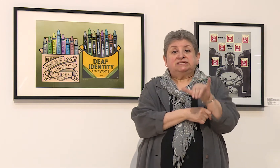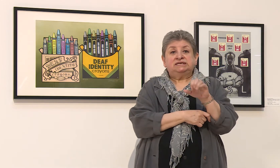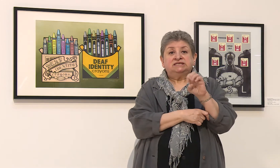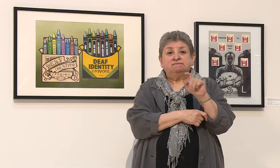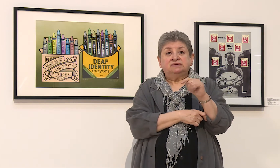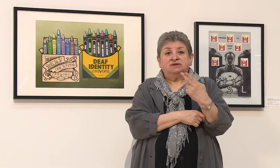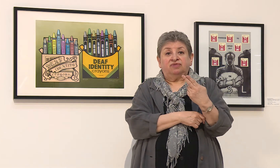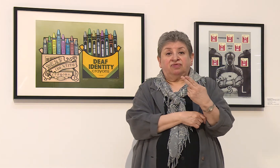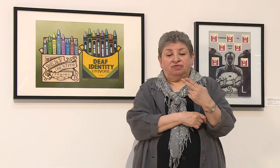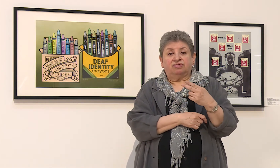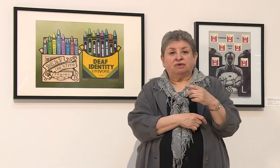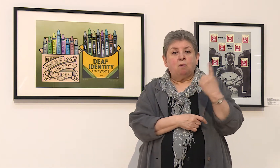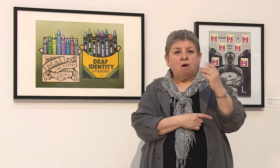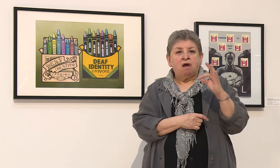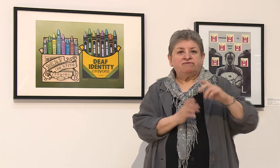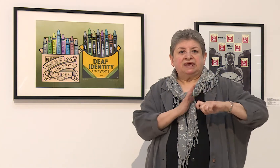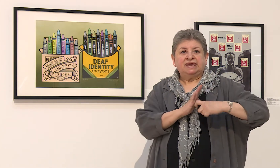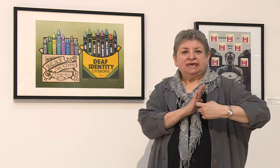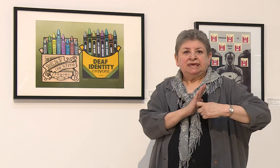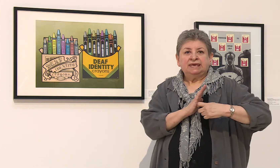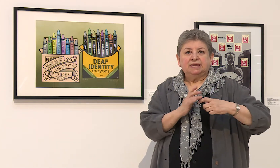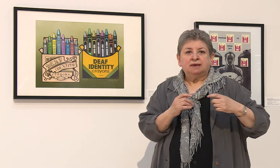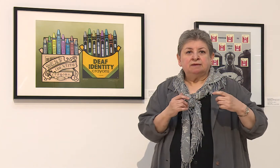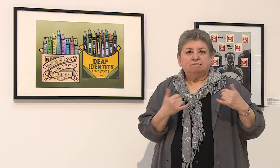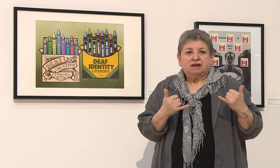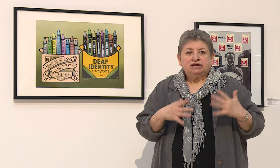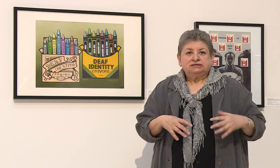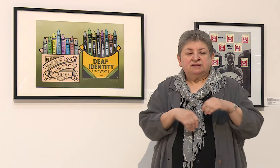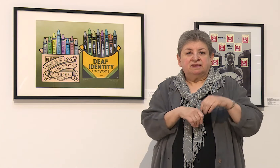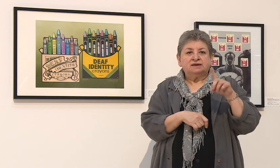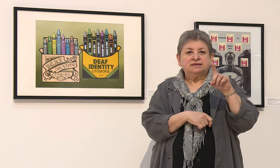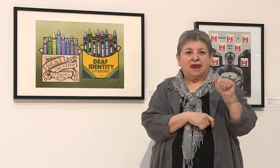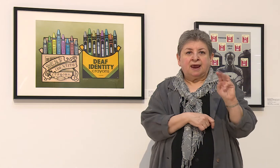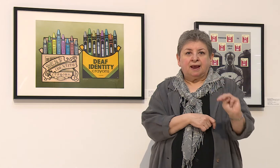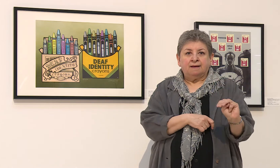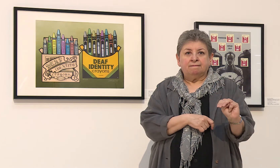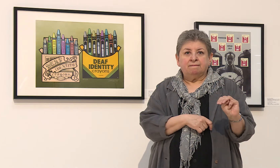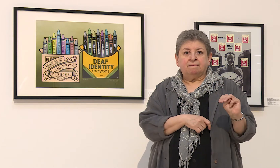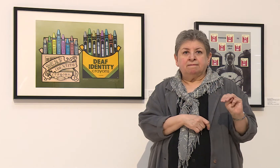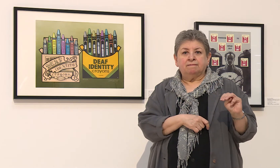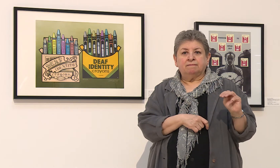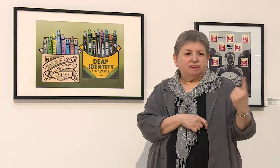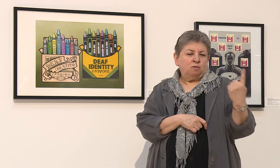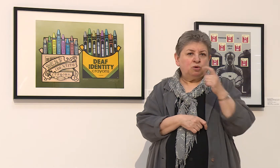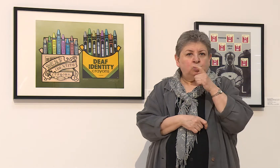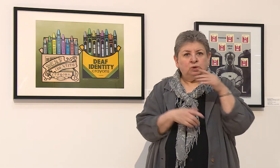John Darcy Smith, who was one of the key players in the Deaf Art Movement--